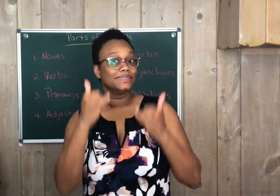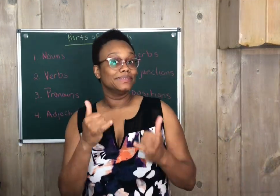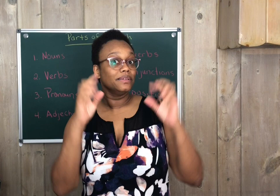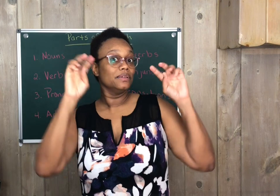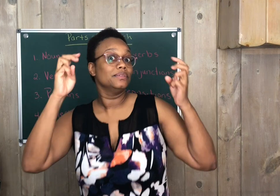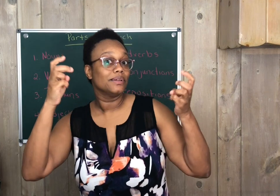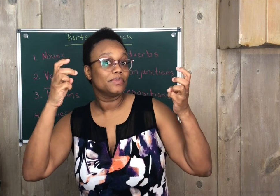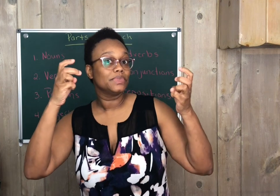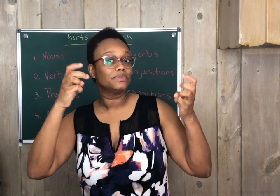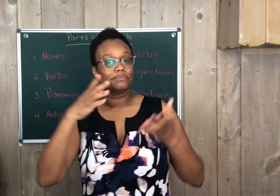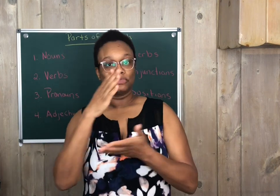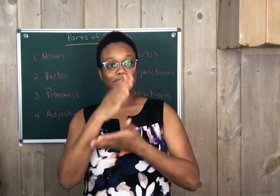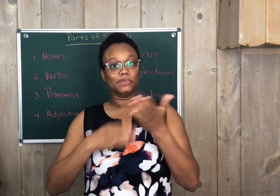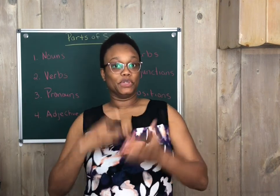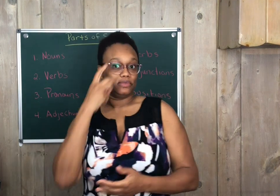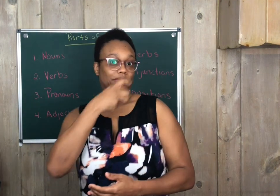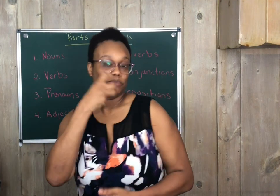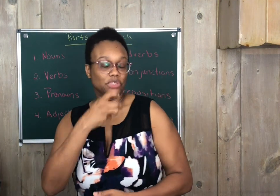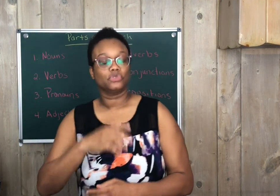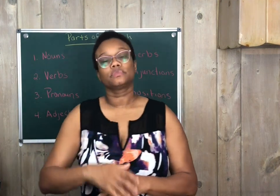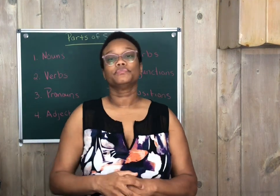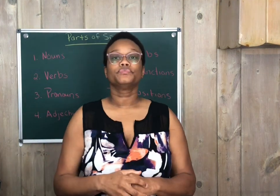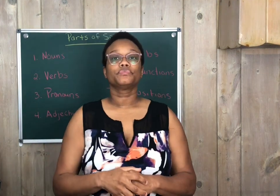So today we're going to talk about parts of speech